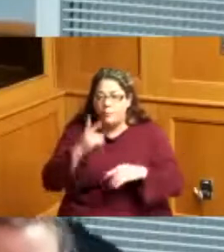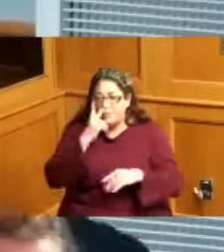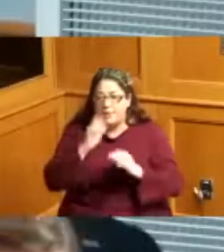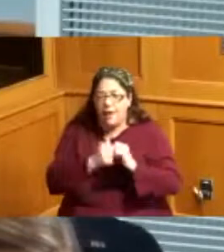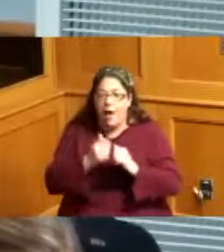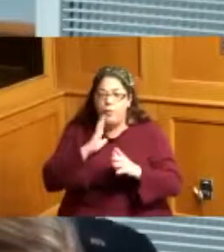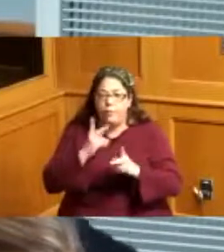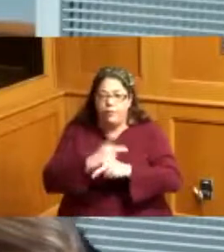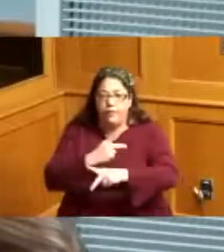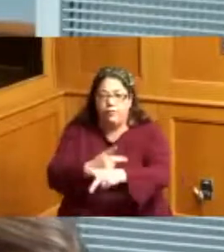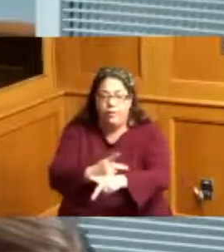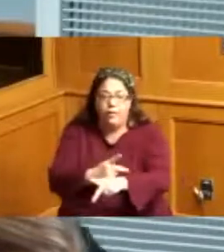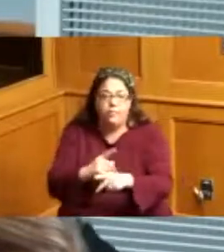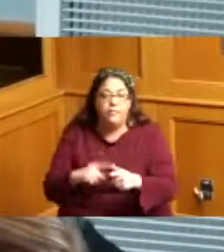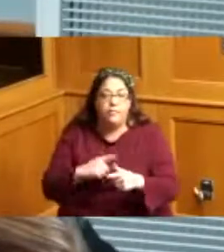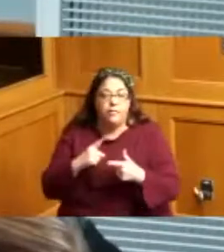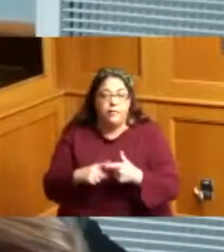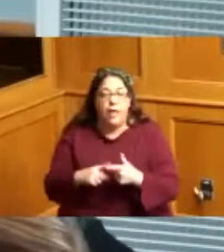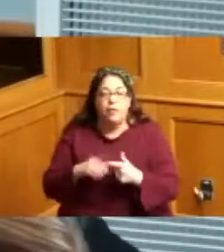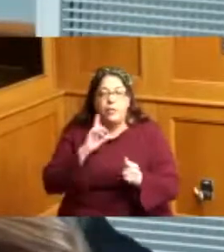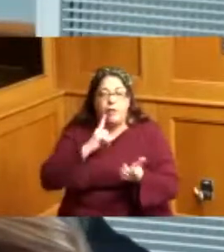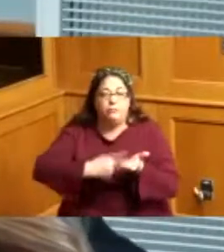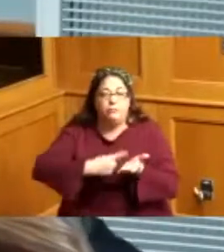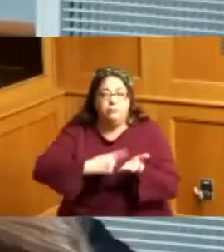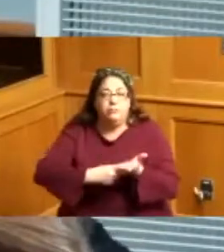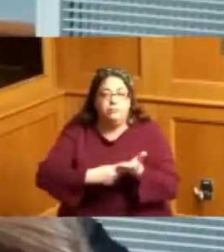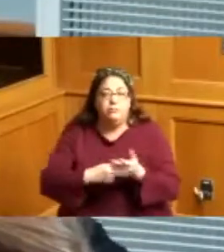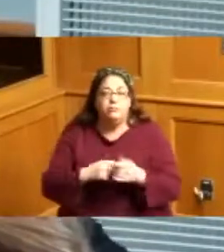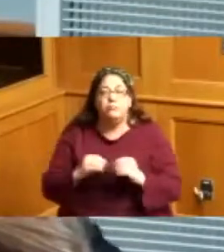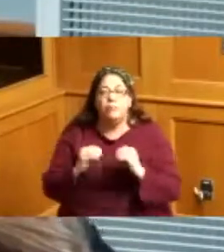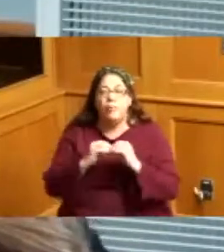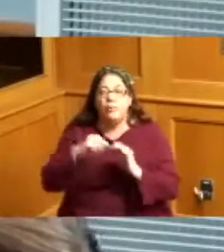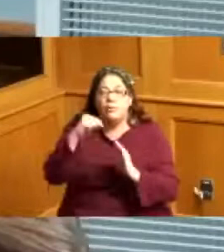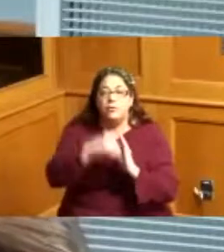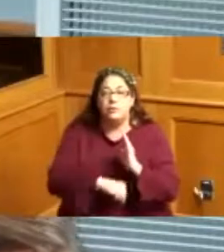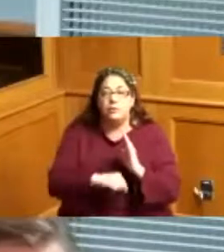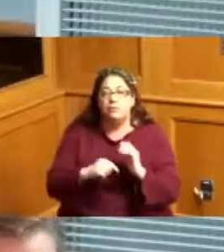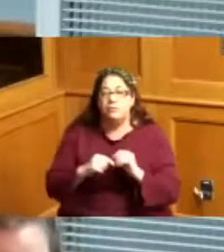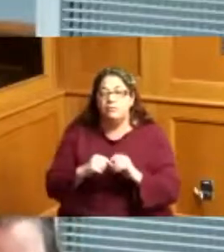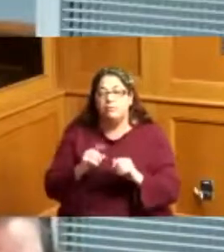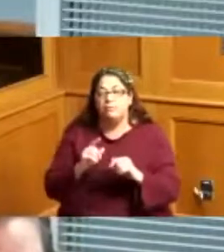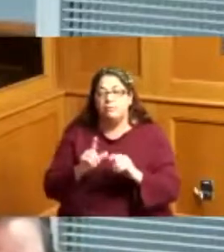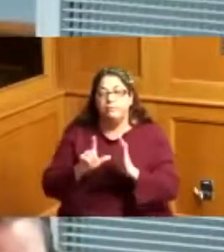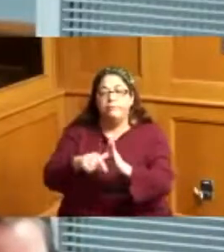and then we'll we'll we can have conversations you know going beyond that at some point yeah that's